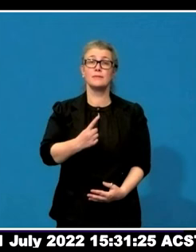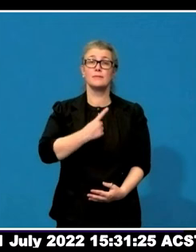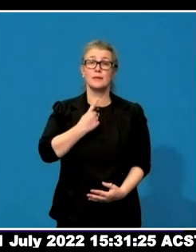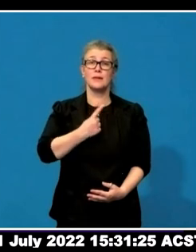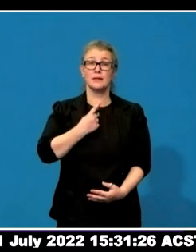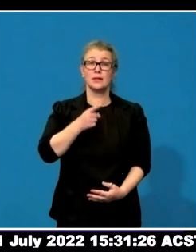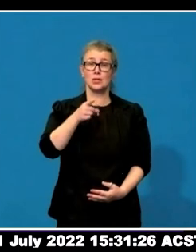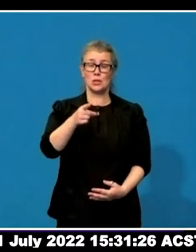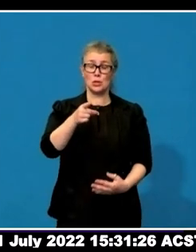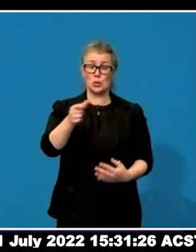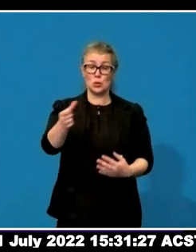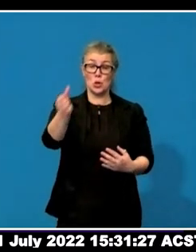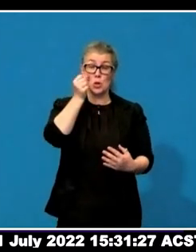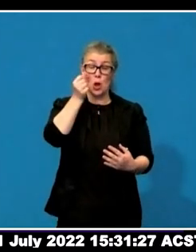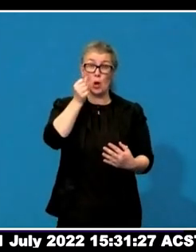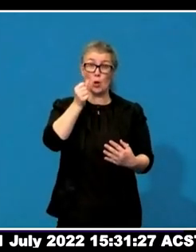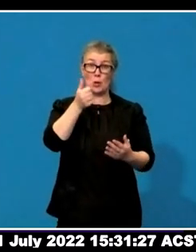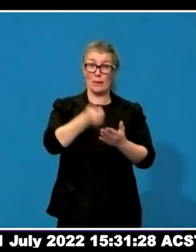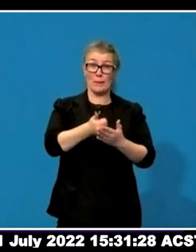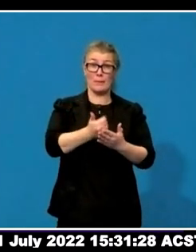sign languages? JODY BARNEY: Yes, that's right.